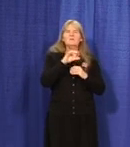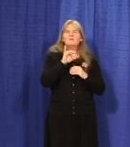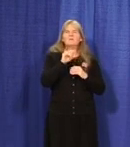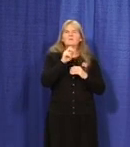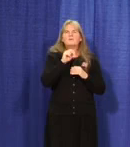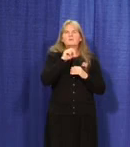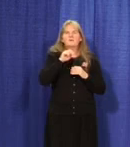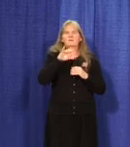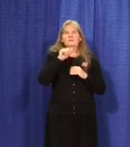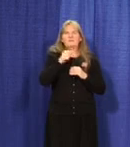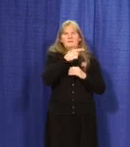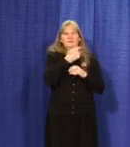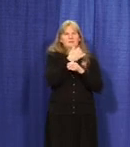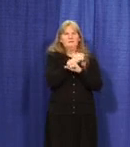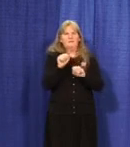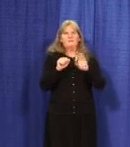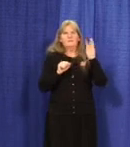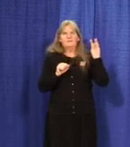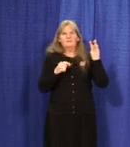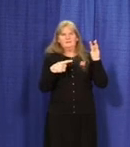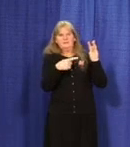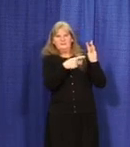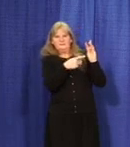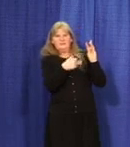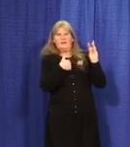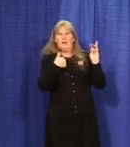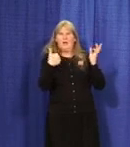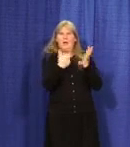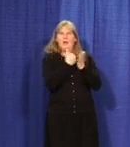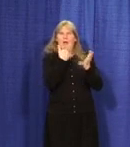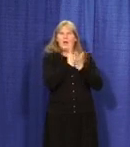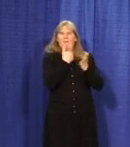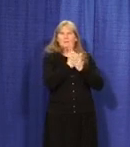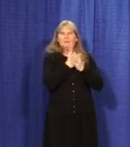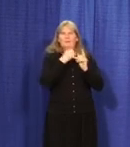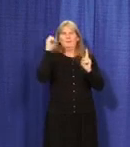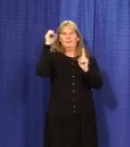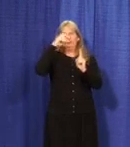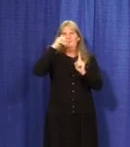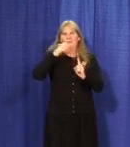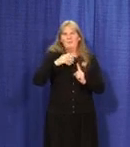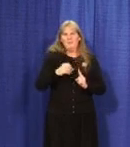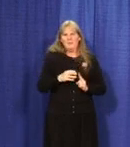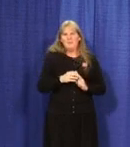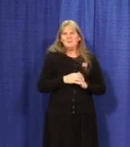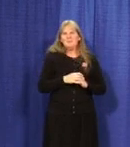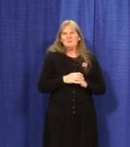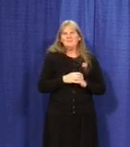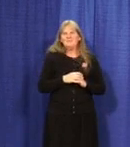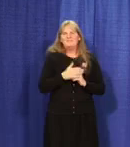website Safe Six section for a fun, a new take on the same basic messages.